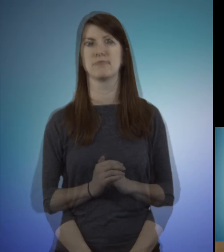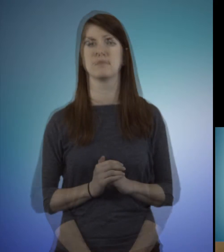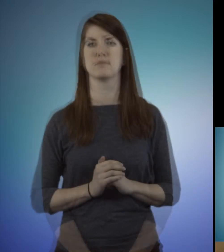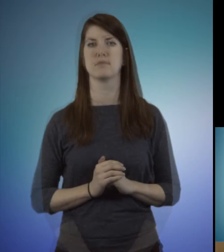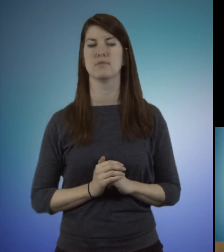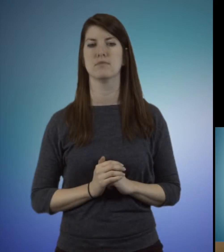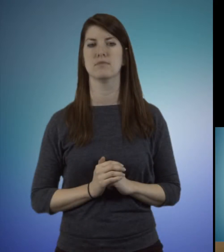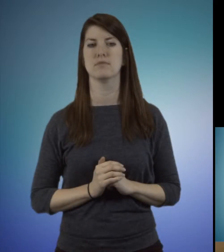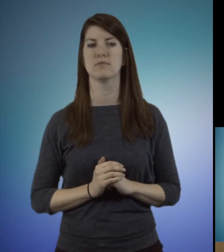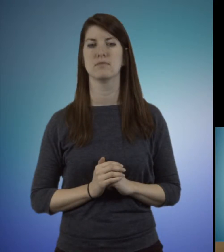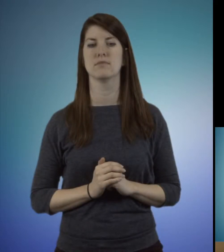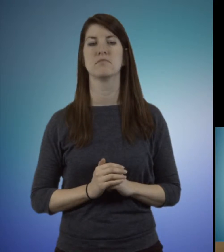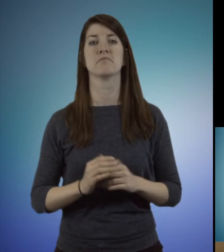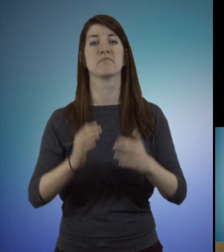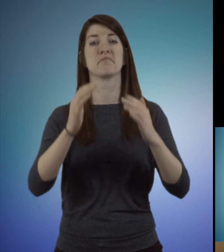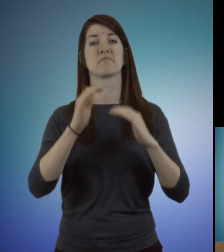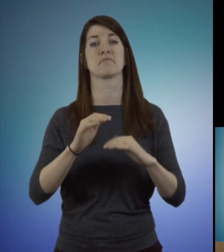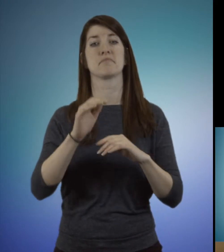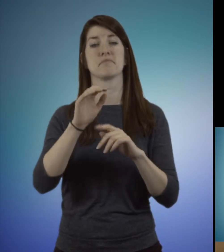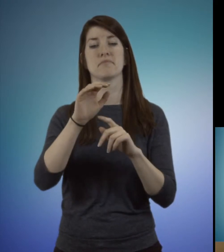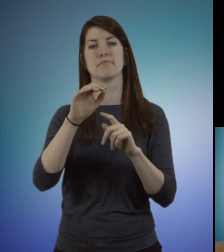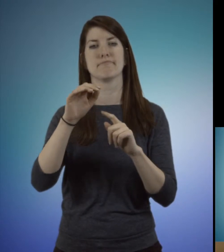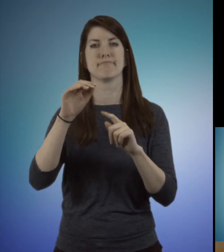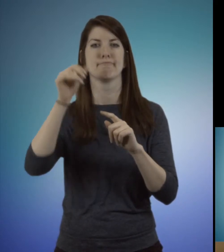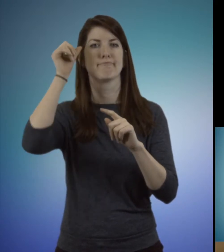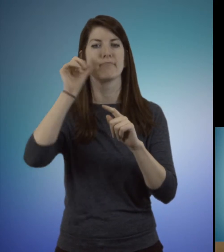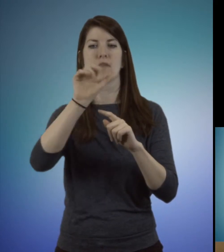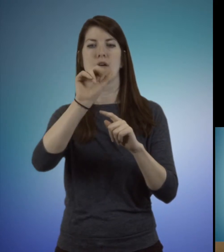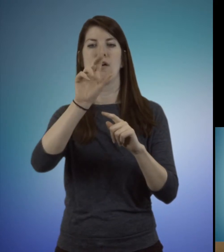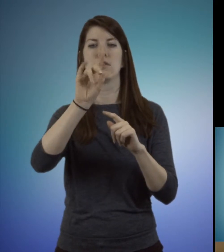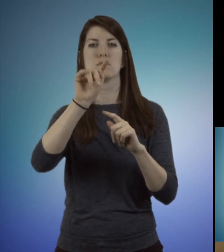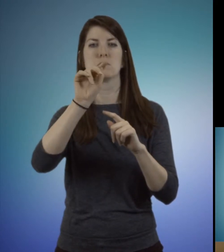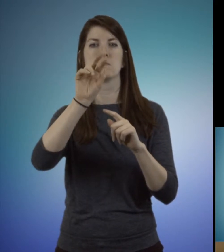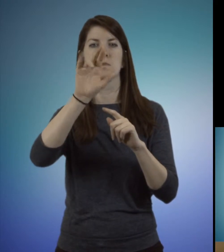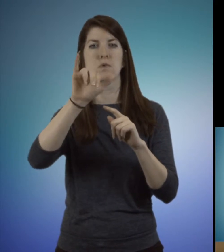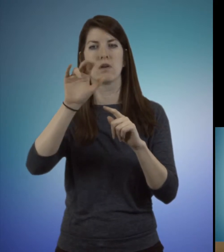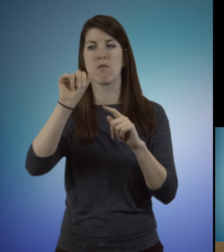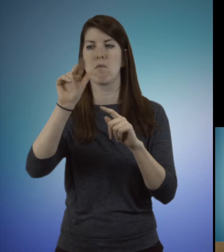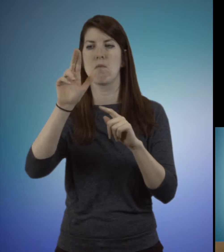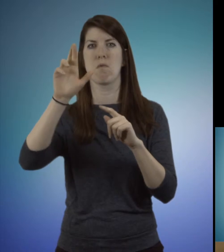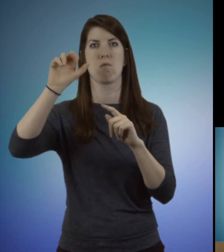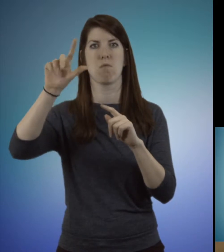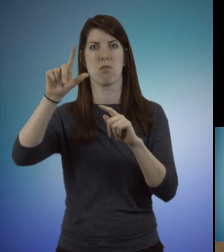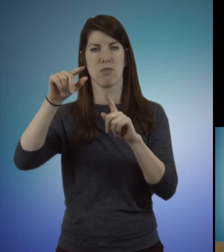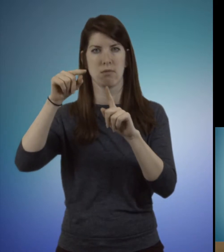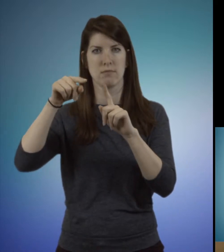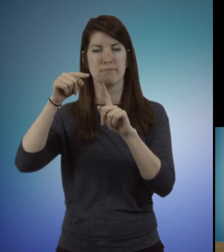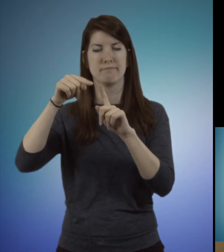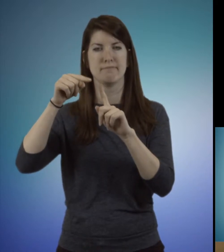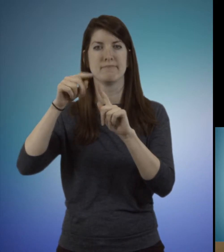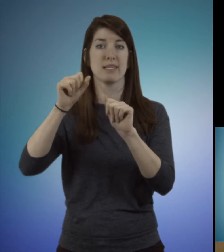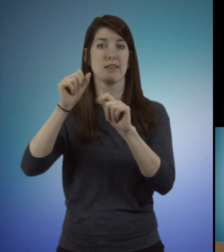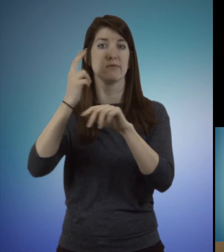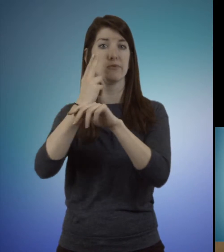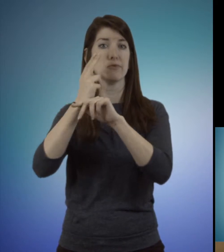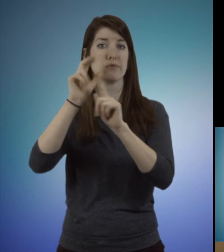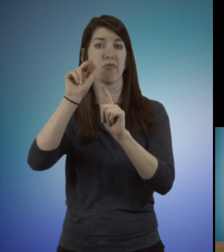Auditory aural refers to a child who is able to use audition to listen and hear.